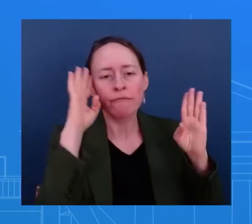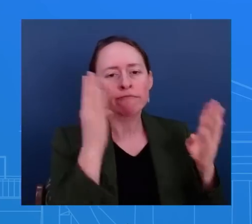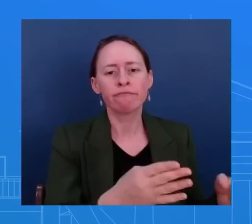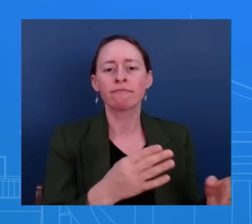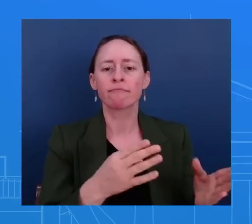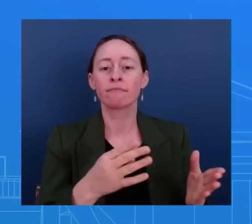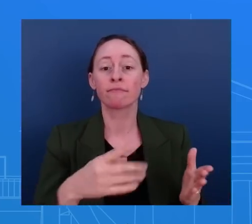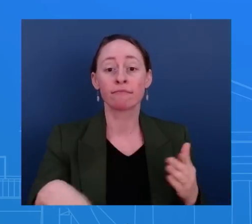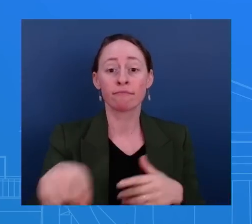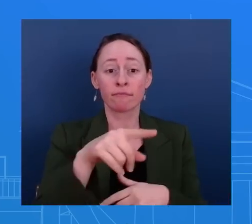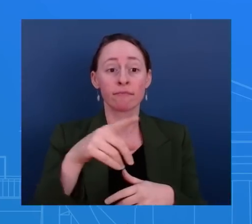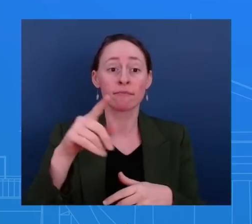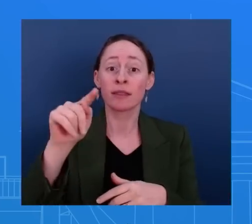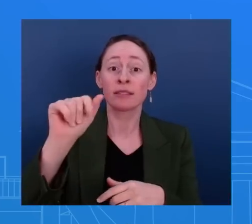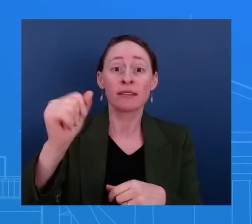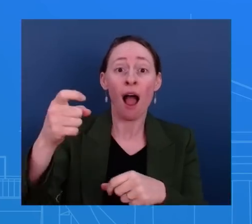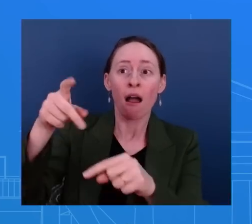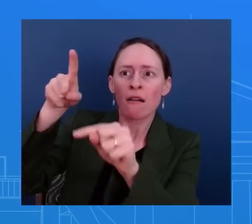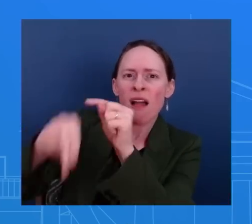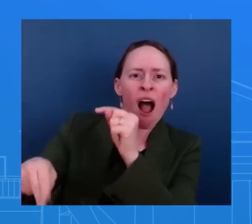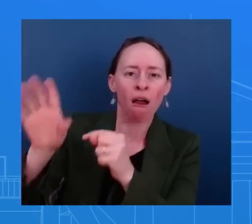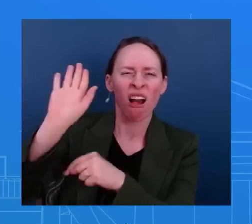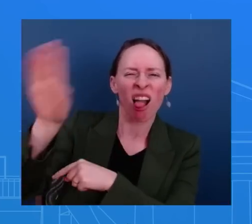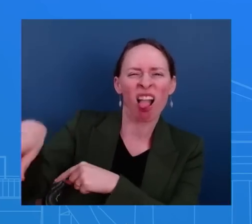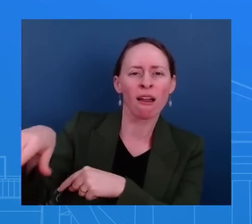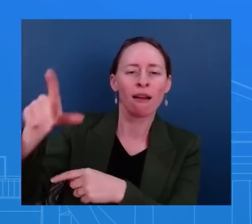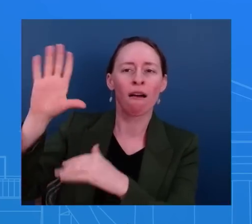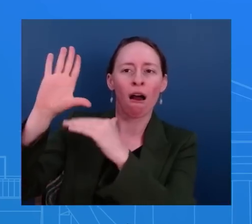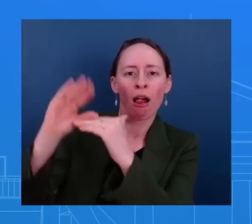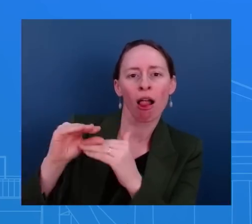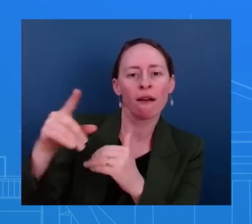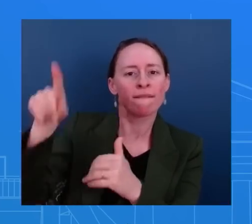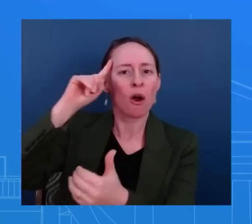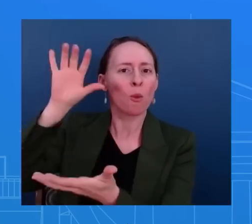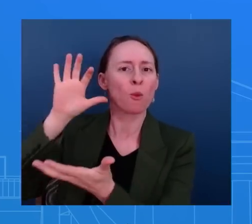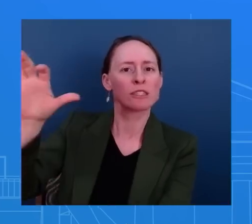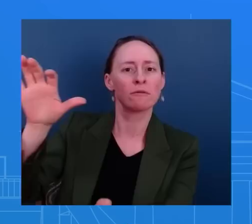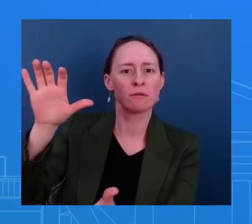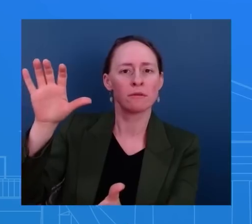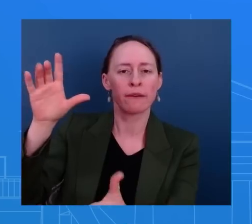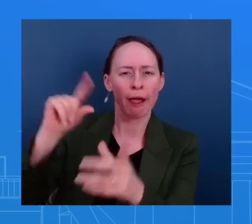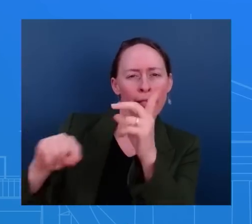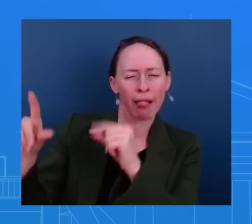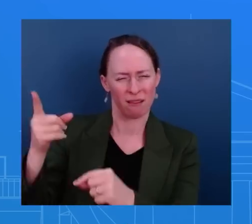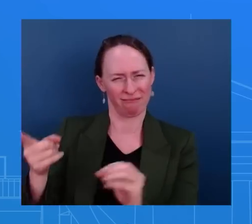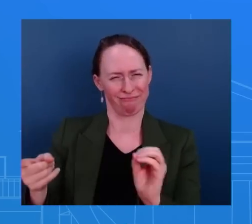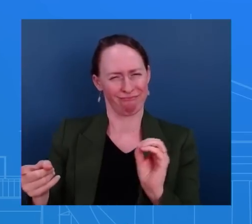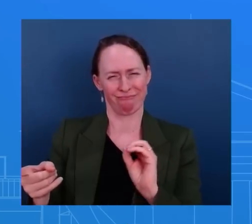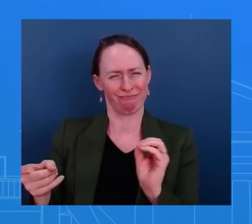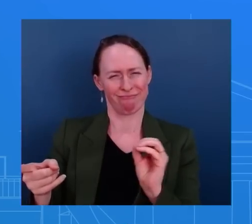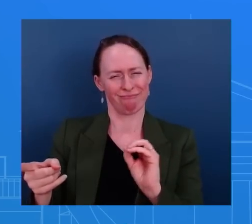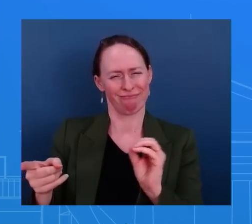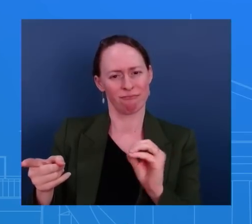getting that tax break; raising minimum wage is something that we have talked about and done; ensuring workers can join a union.